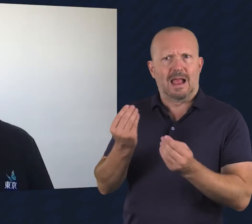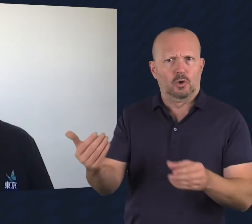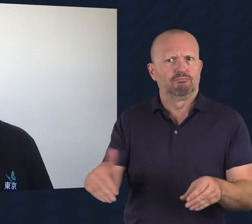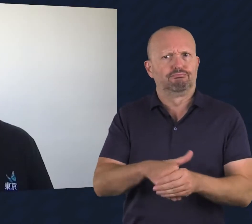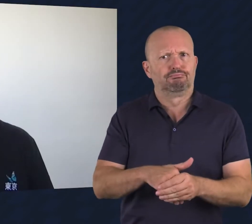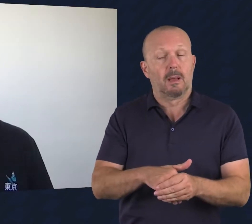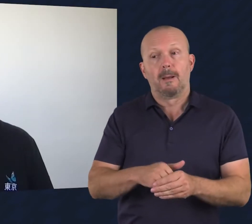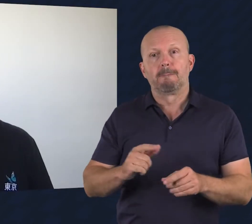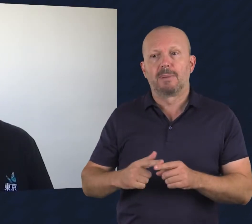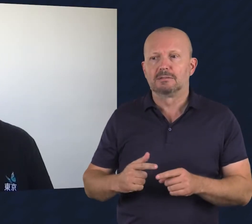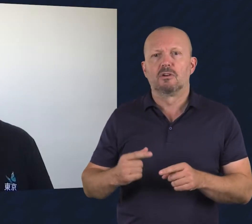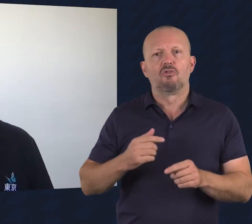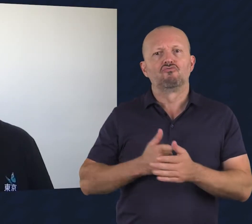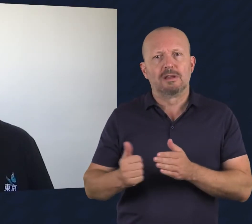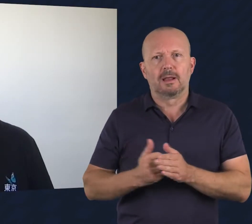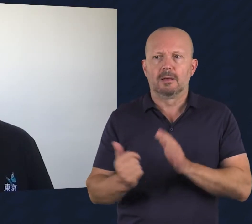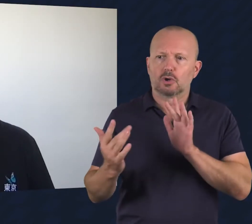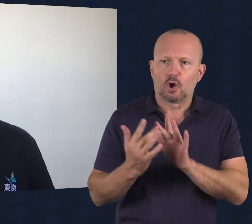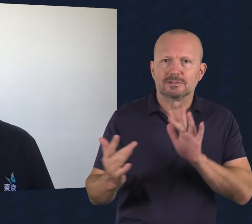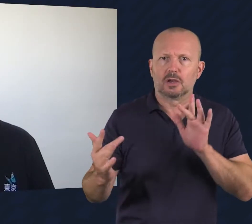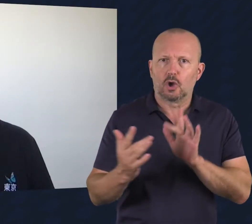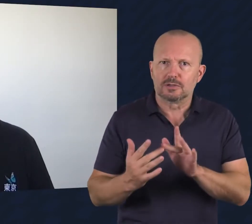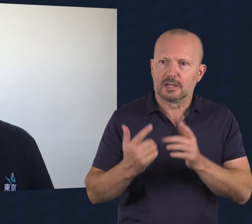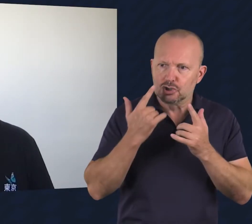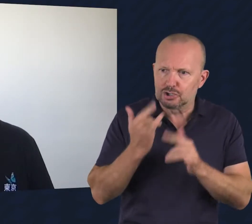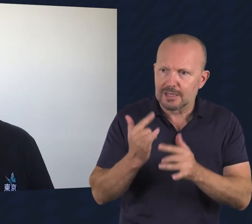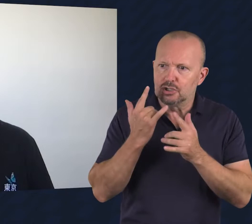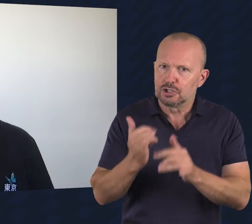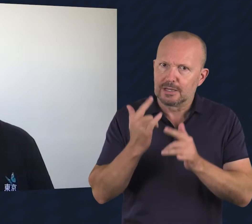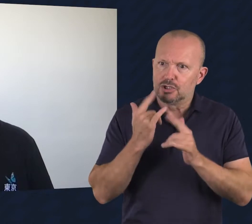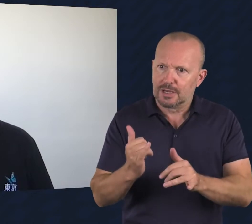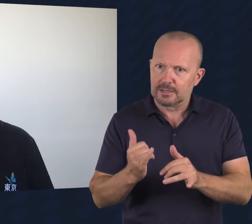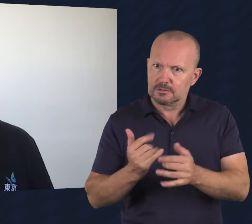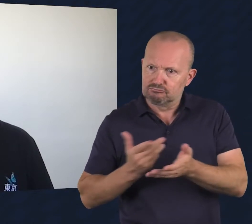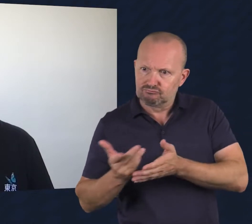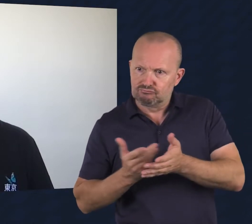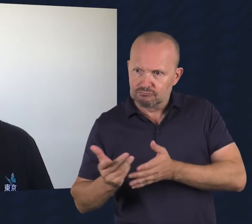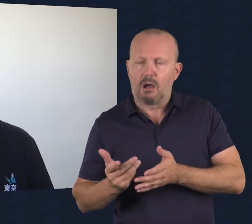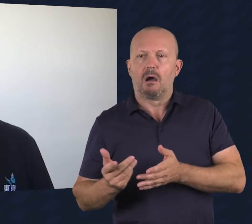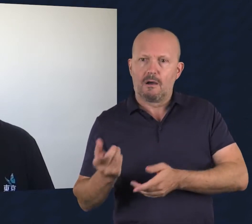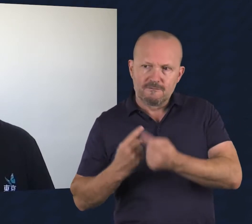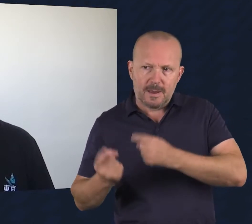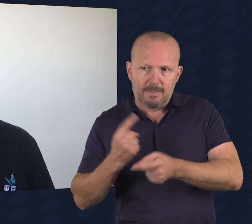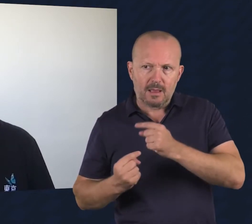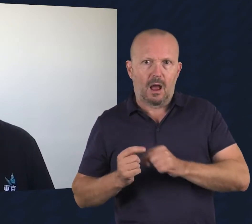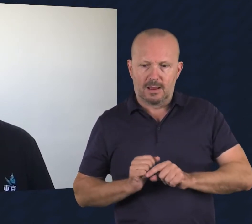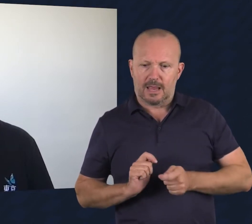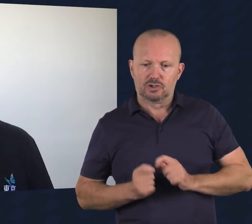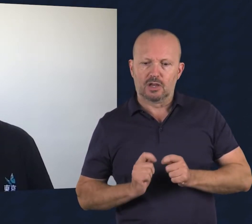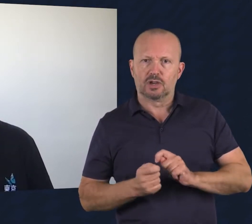It let us check in with our group on a regular cadence and understand what we needed to improve for the next iteration of the experience we were creating together.